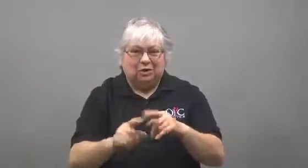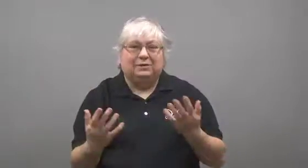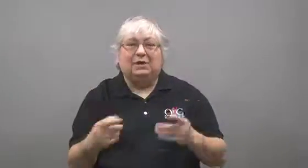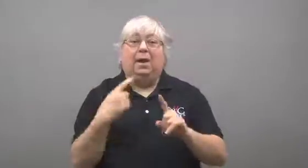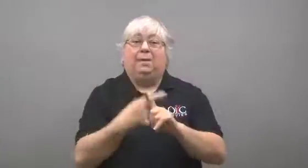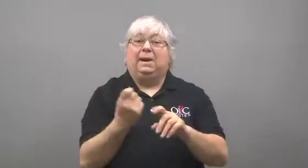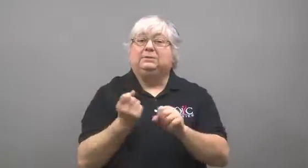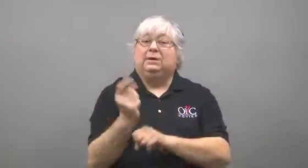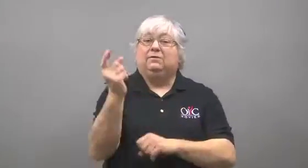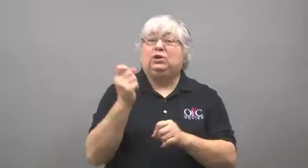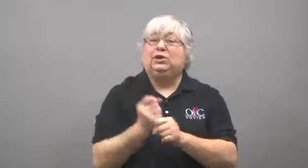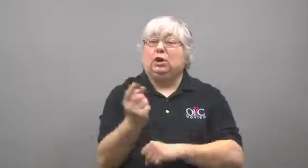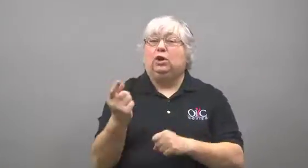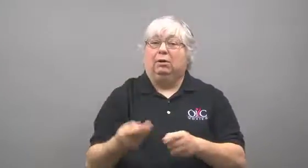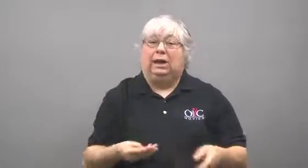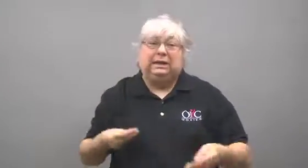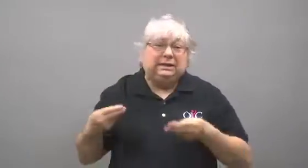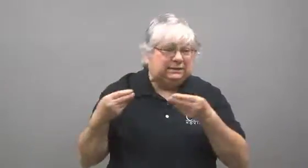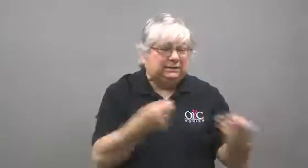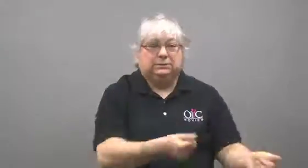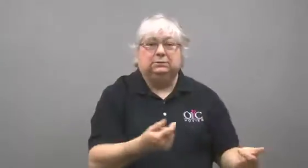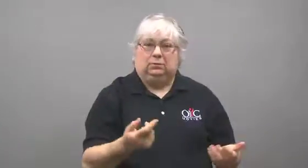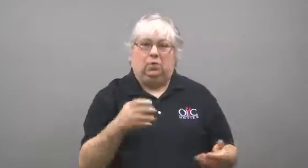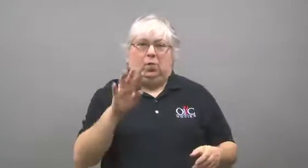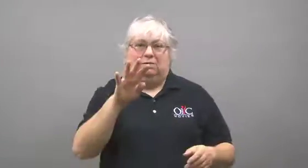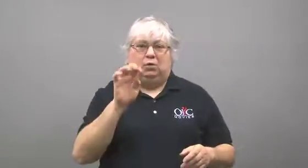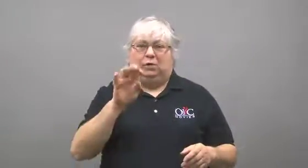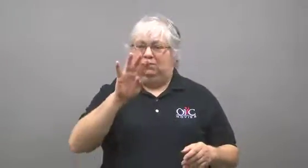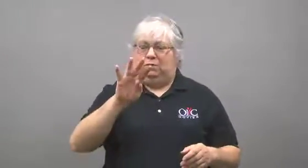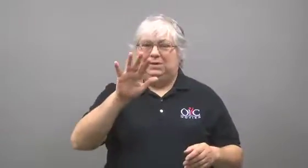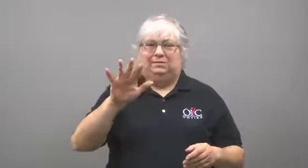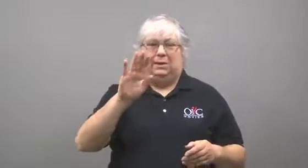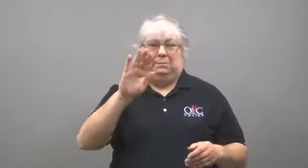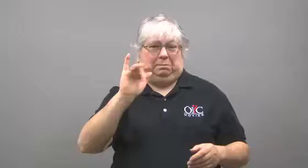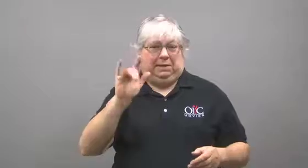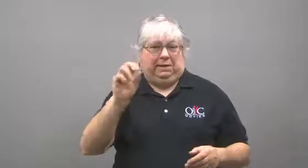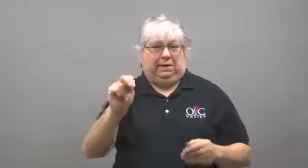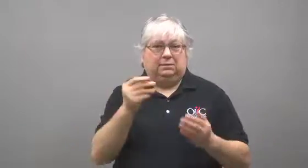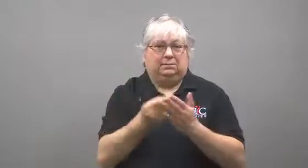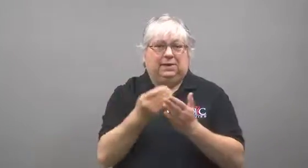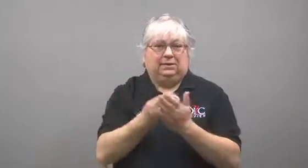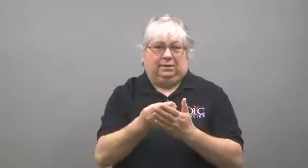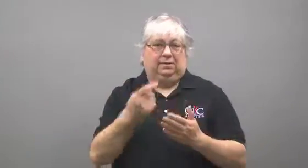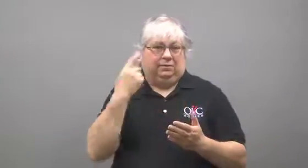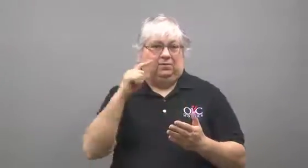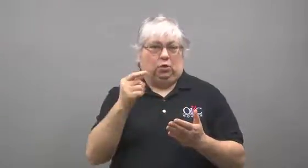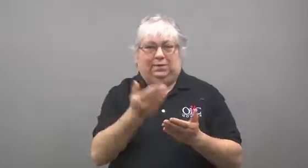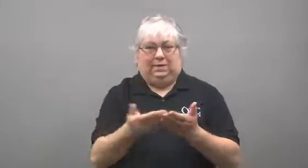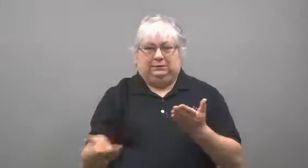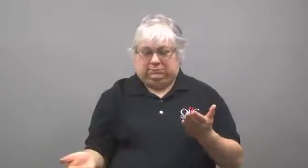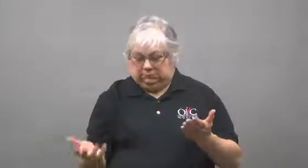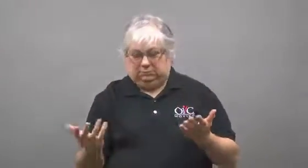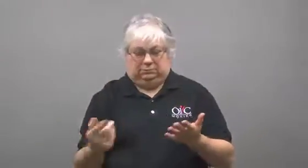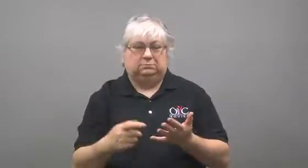It spends $445 billion annually for goods, contracts and services.